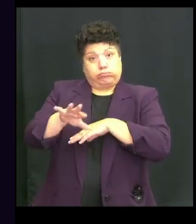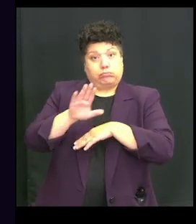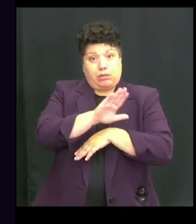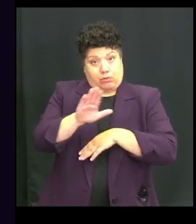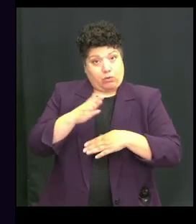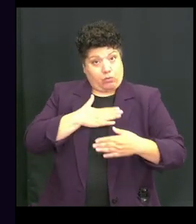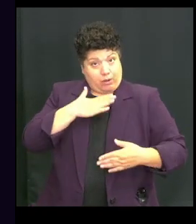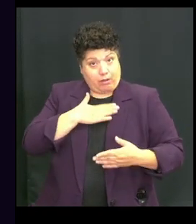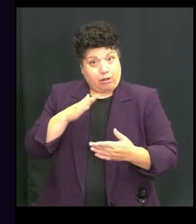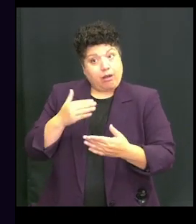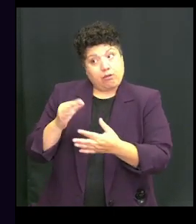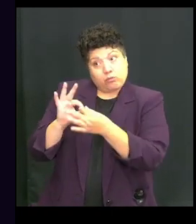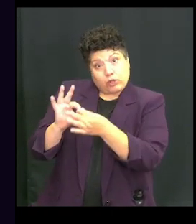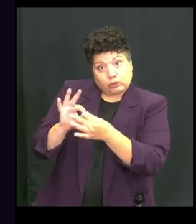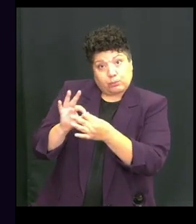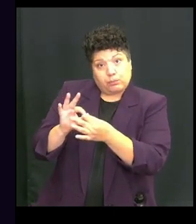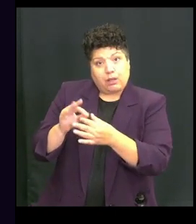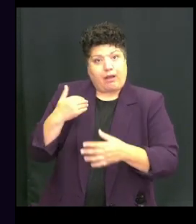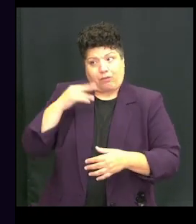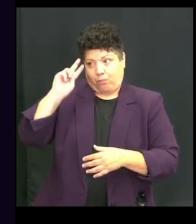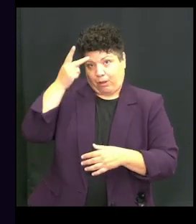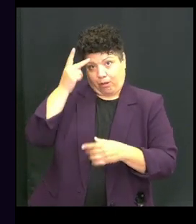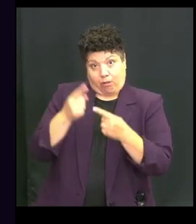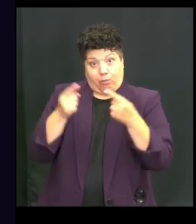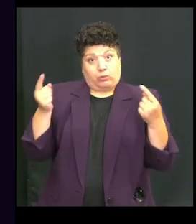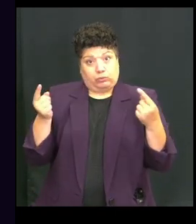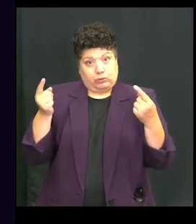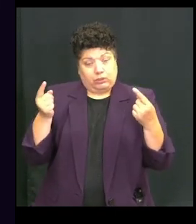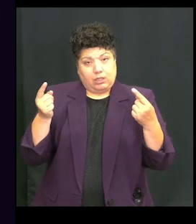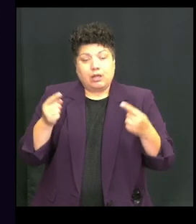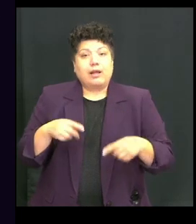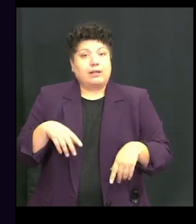but it's not nearly as extreme here as it is in the United States.